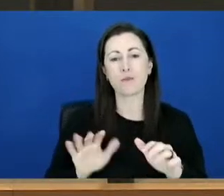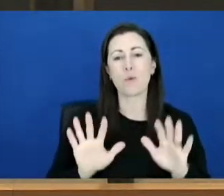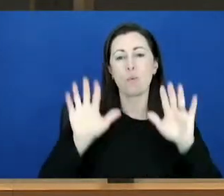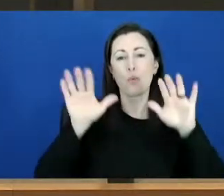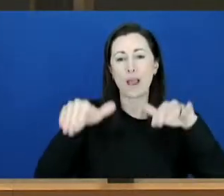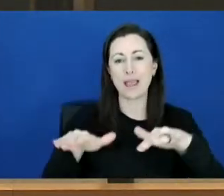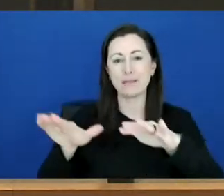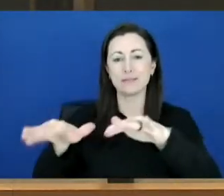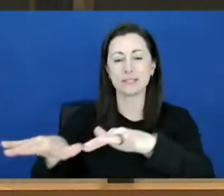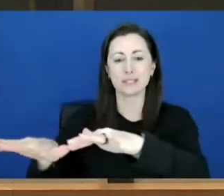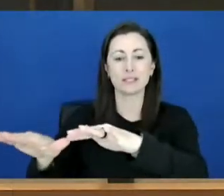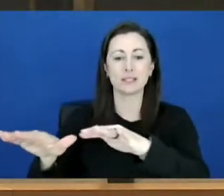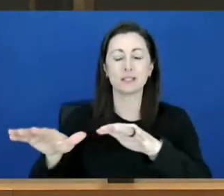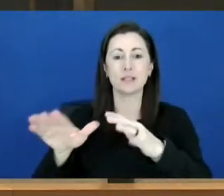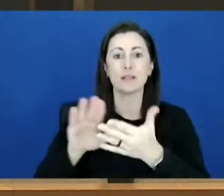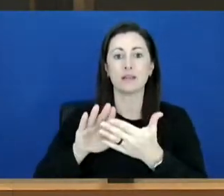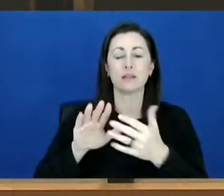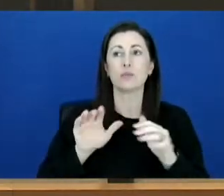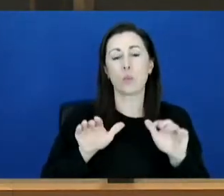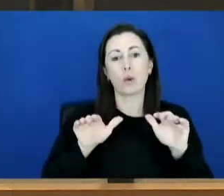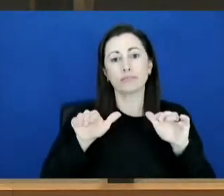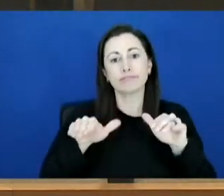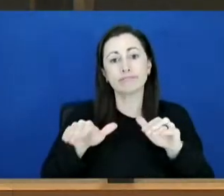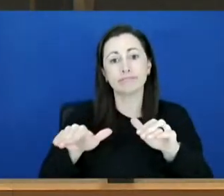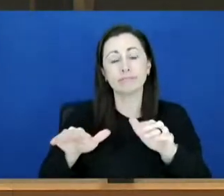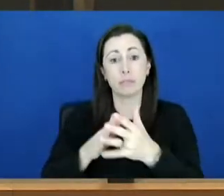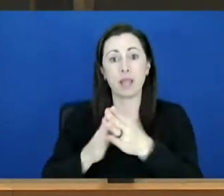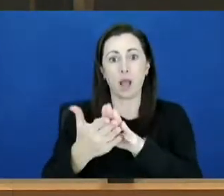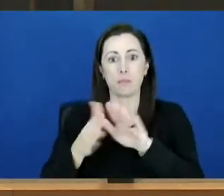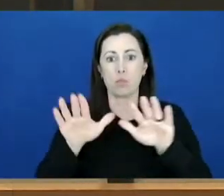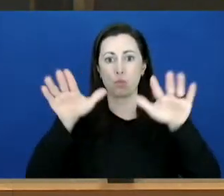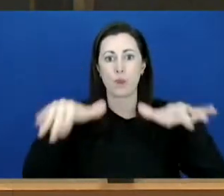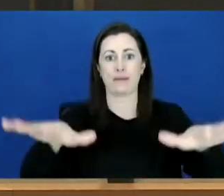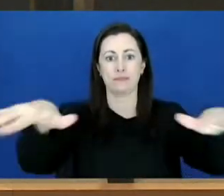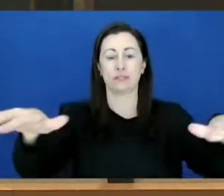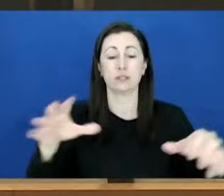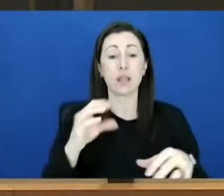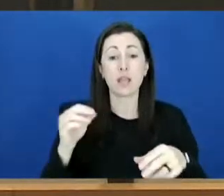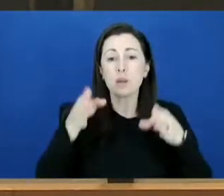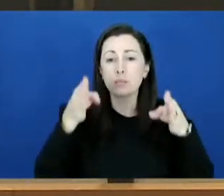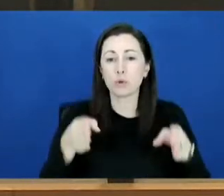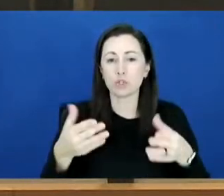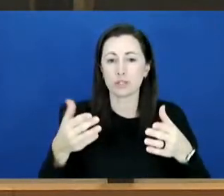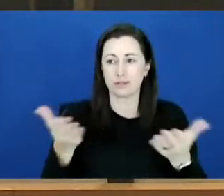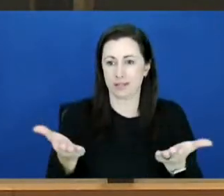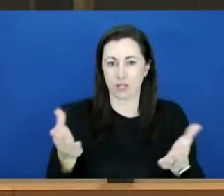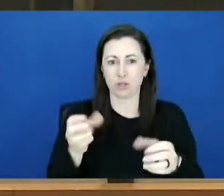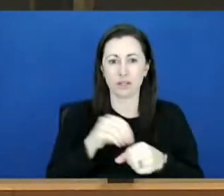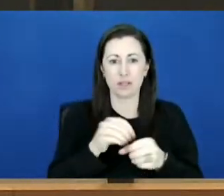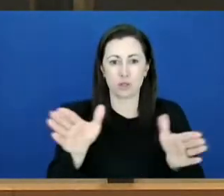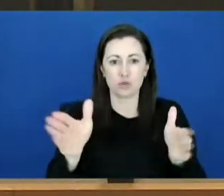PARTNERS CROSS MANY OCEANS AND